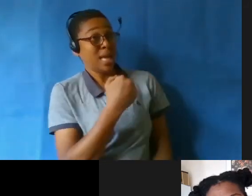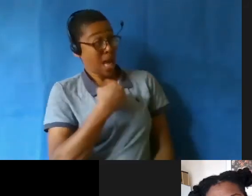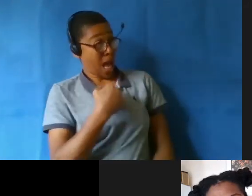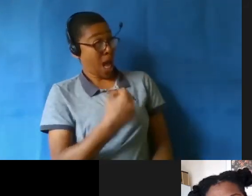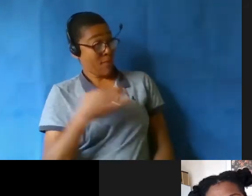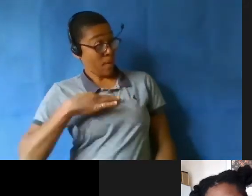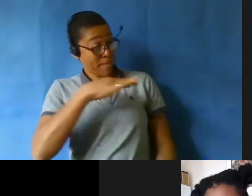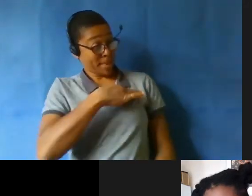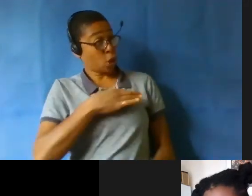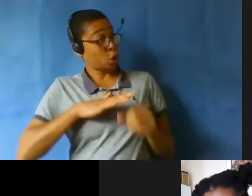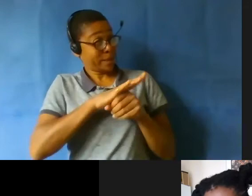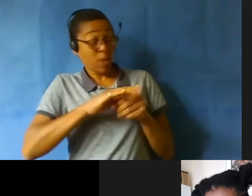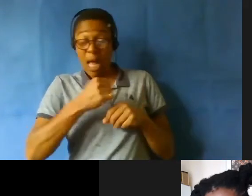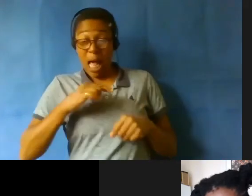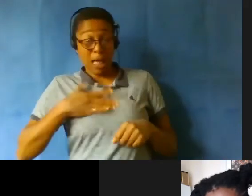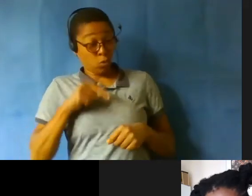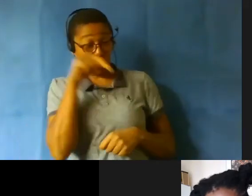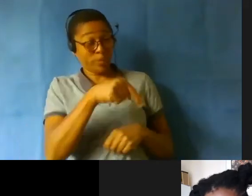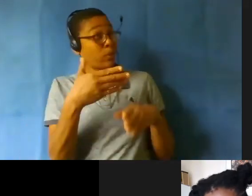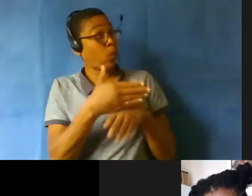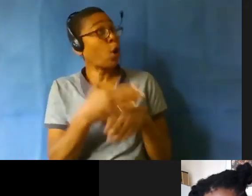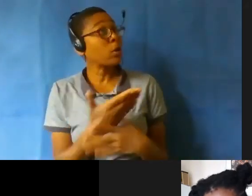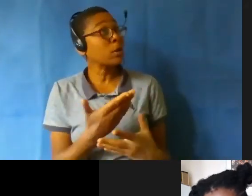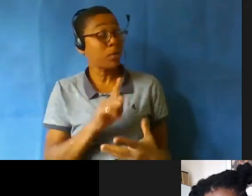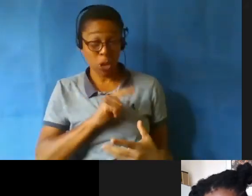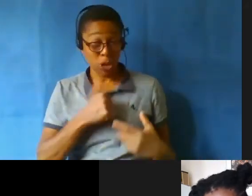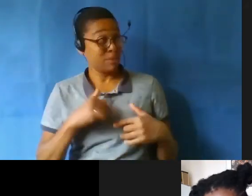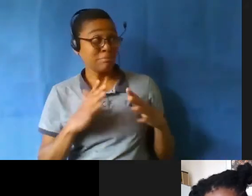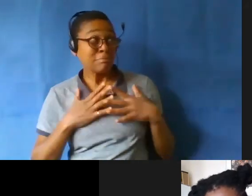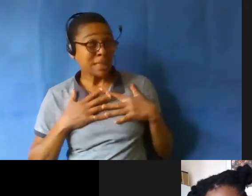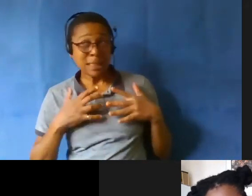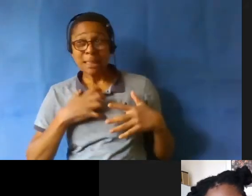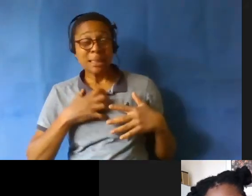didn't even want to go into work in the first place but they decided that no you